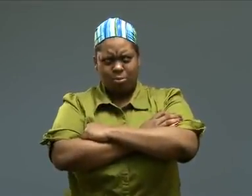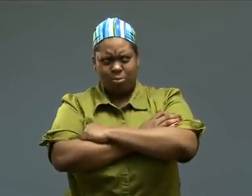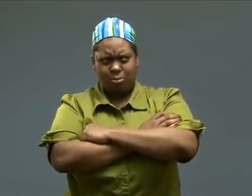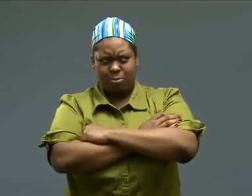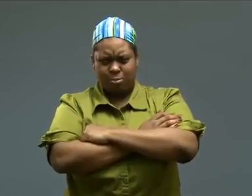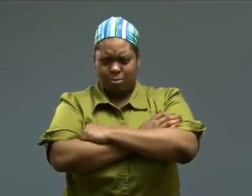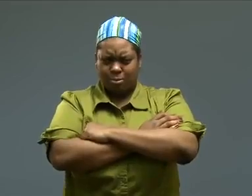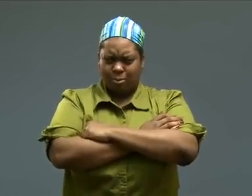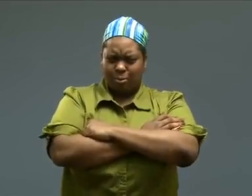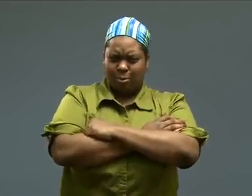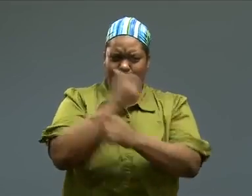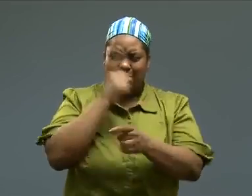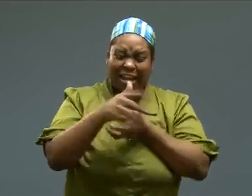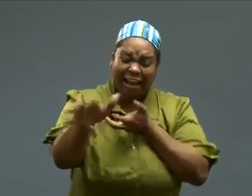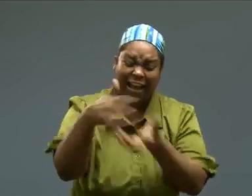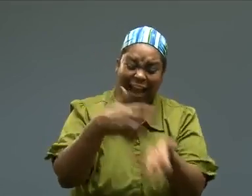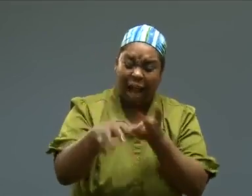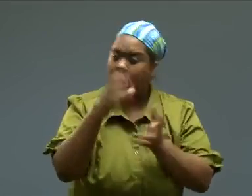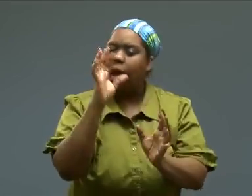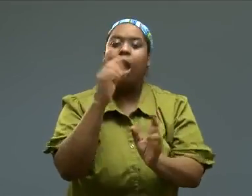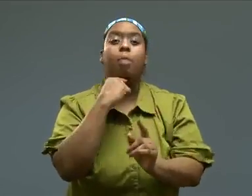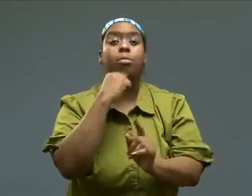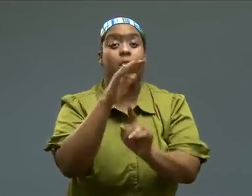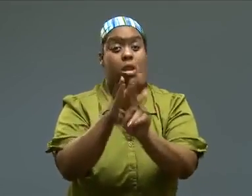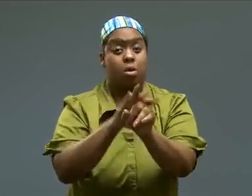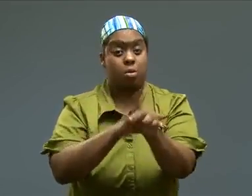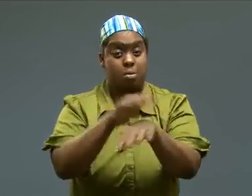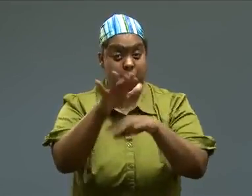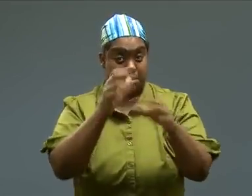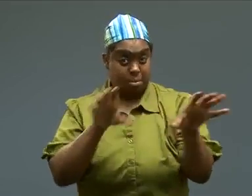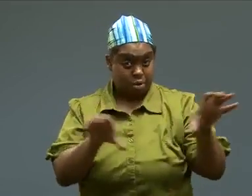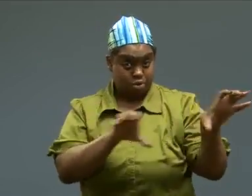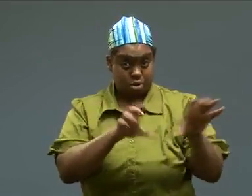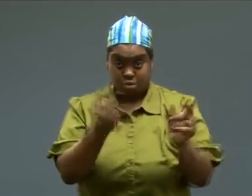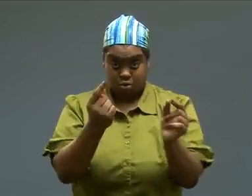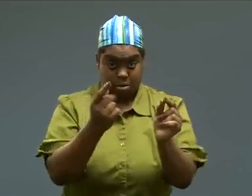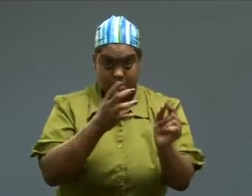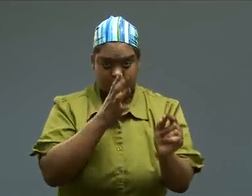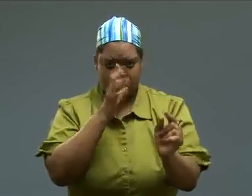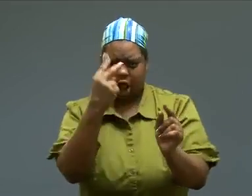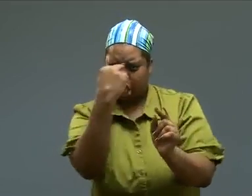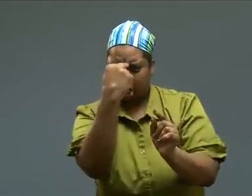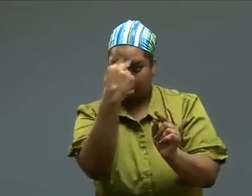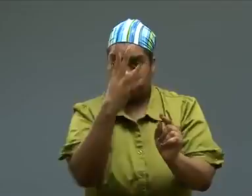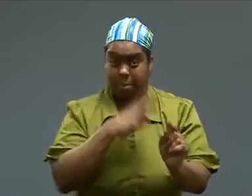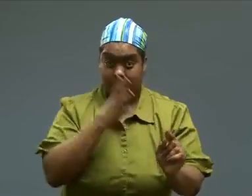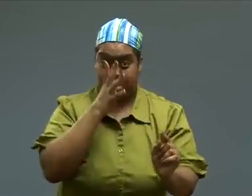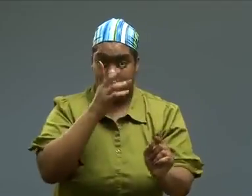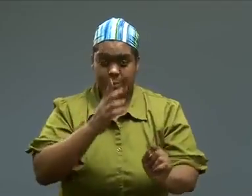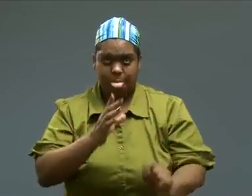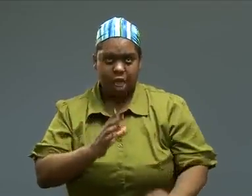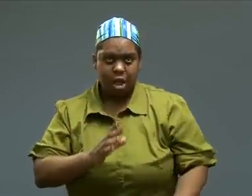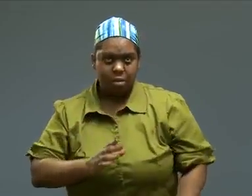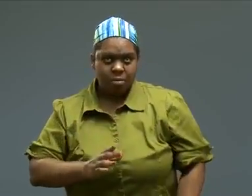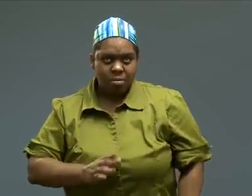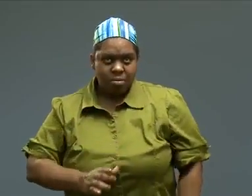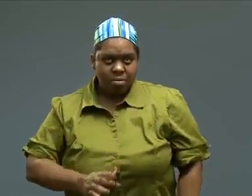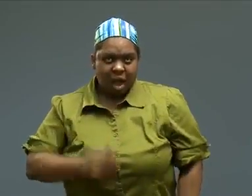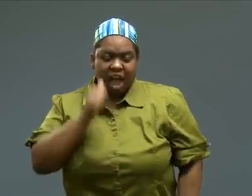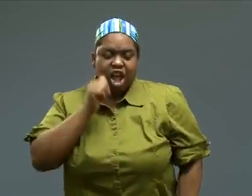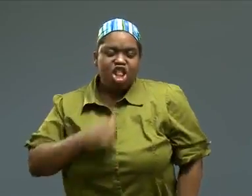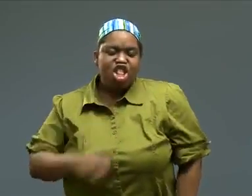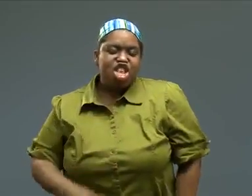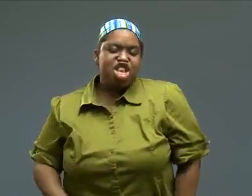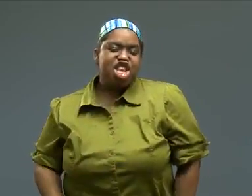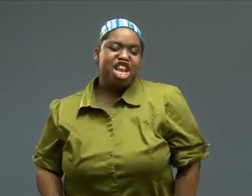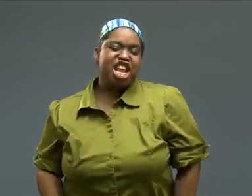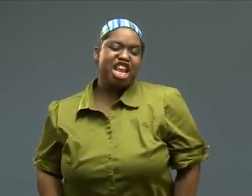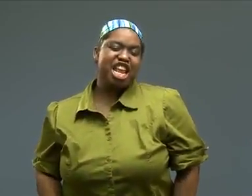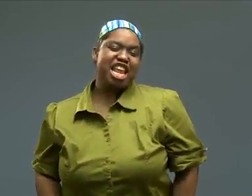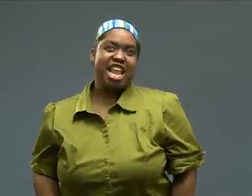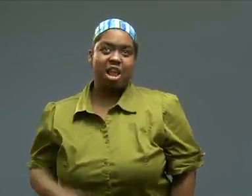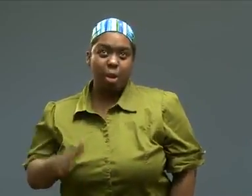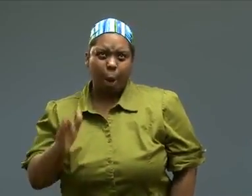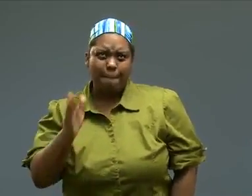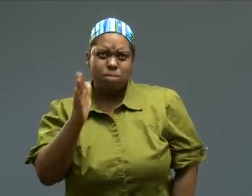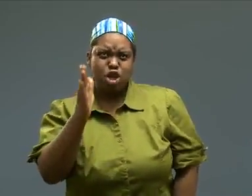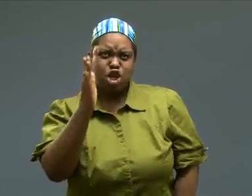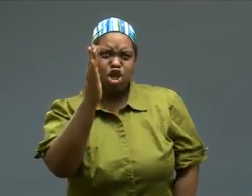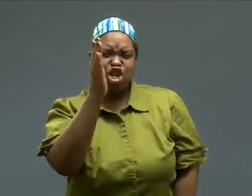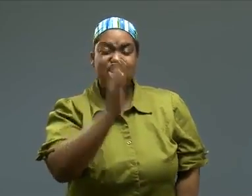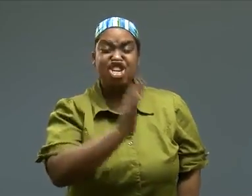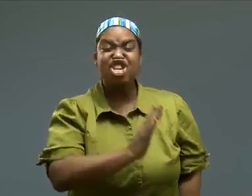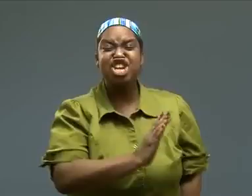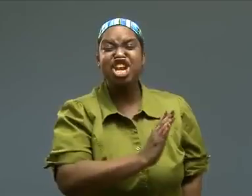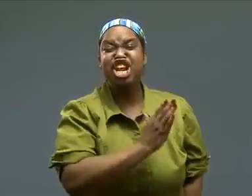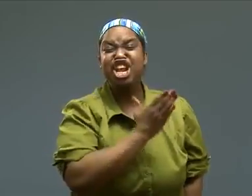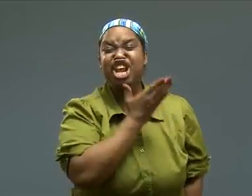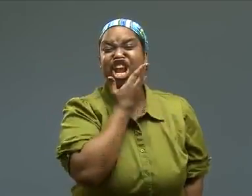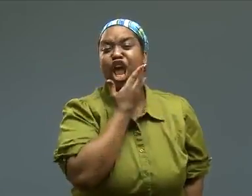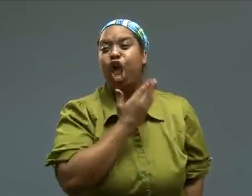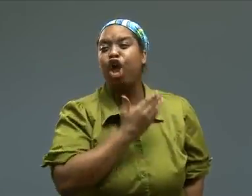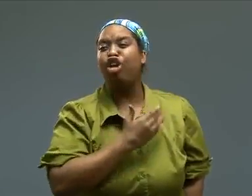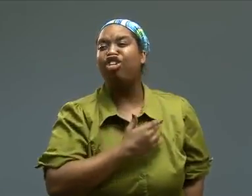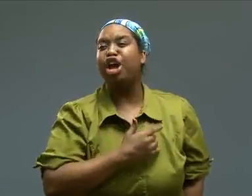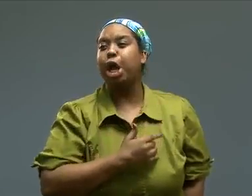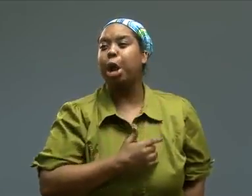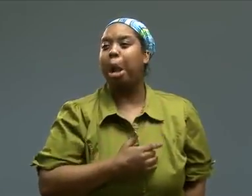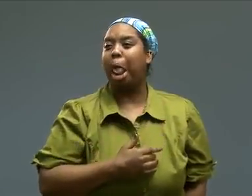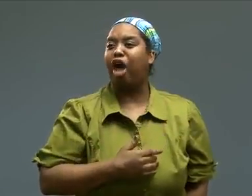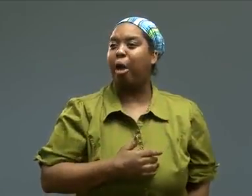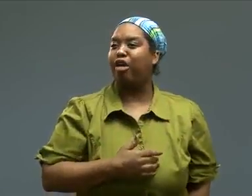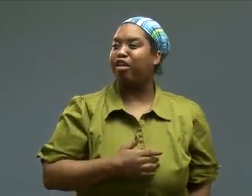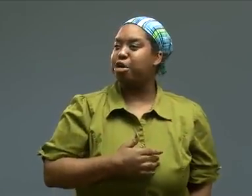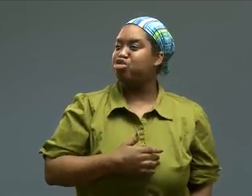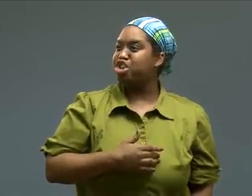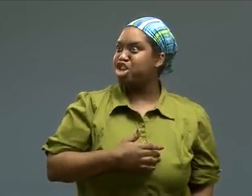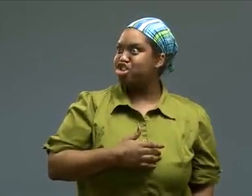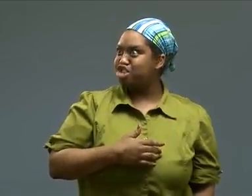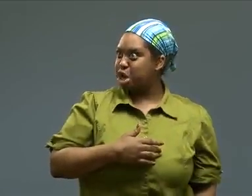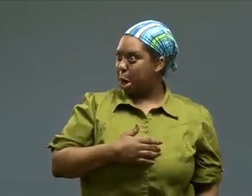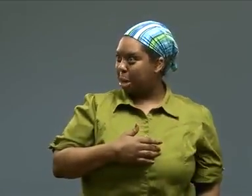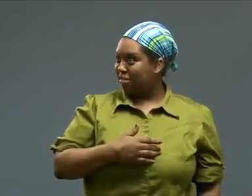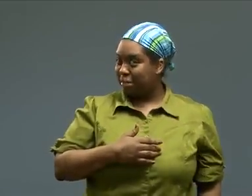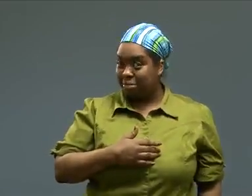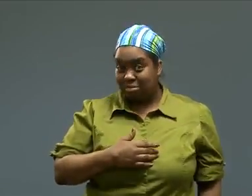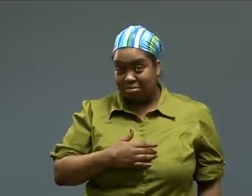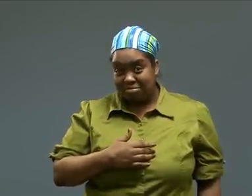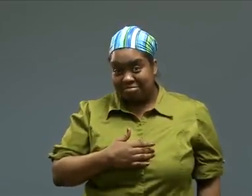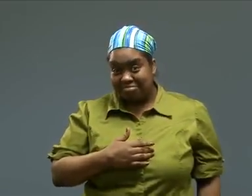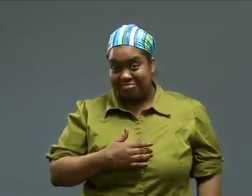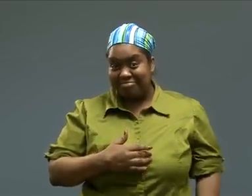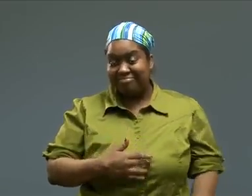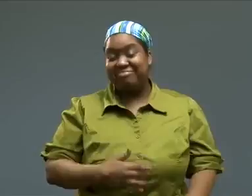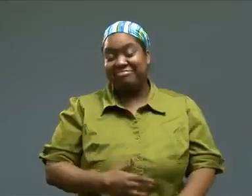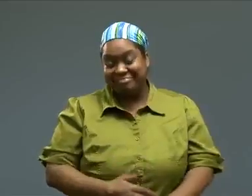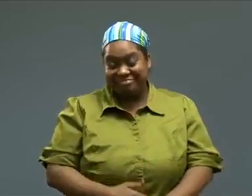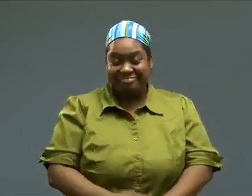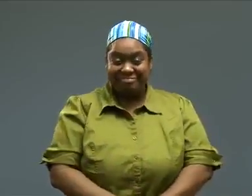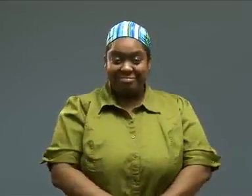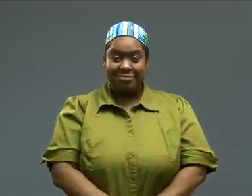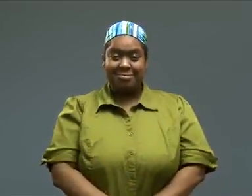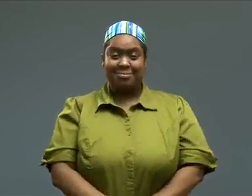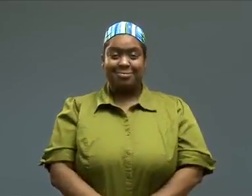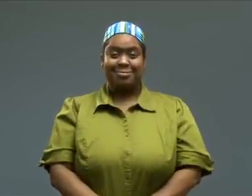Watch me while I show you in slow motion....